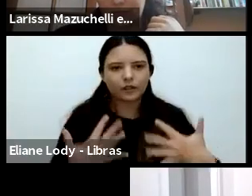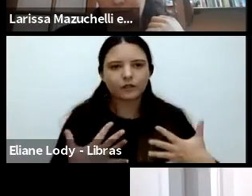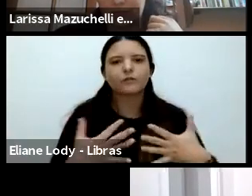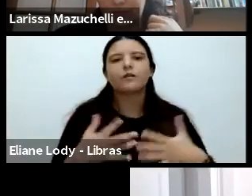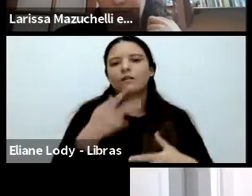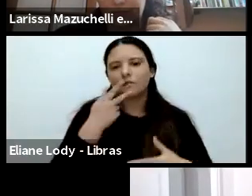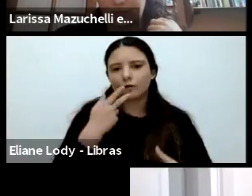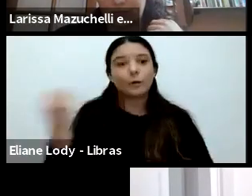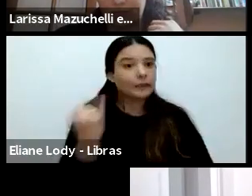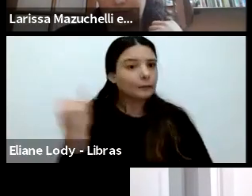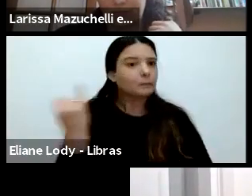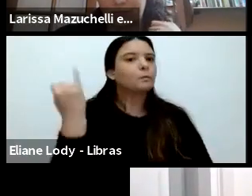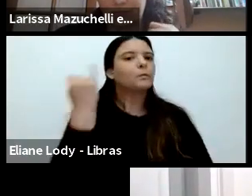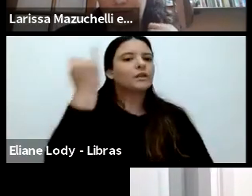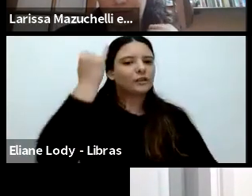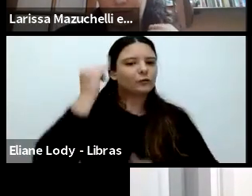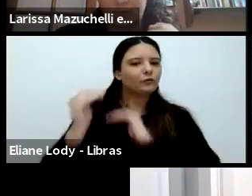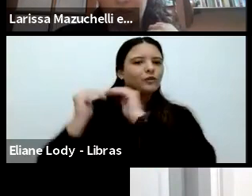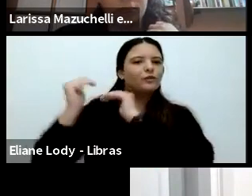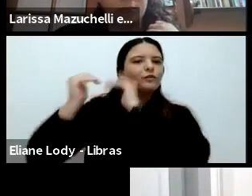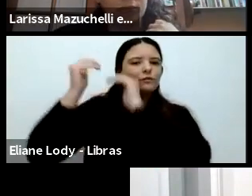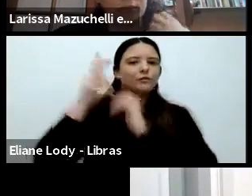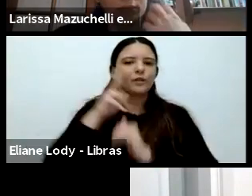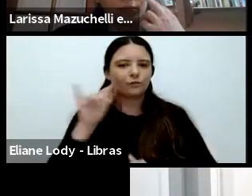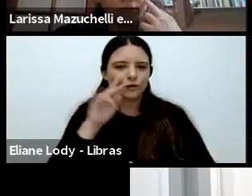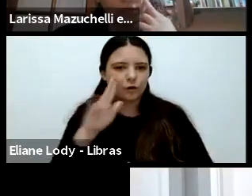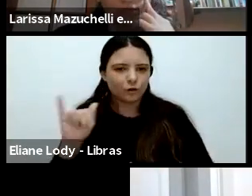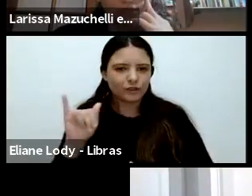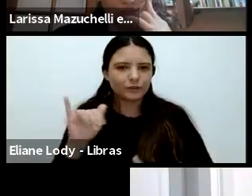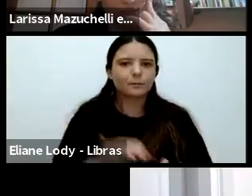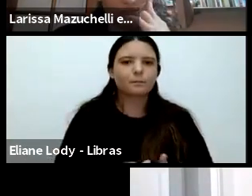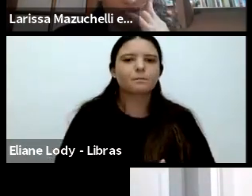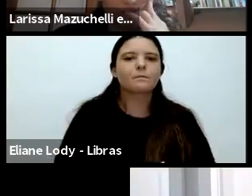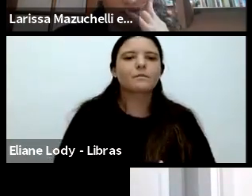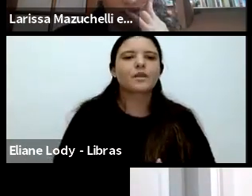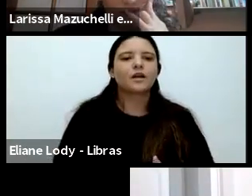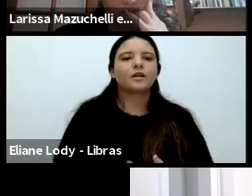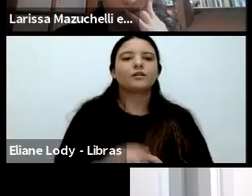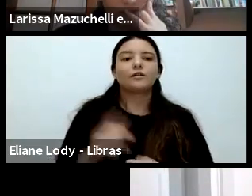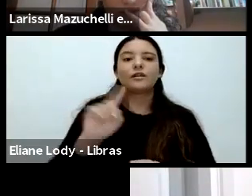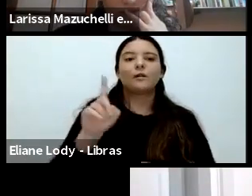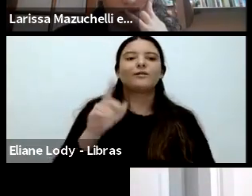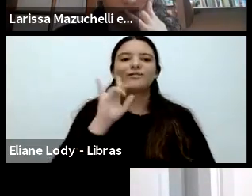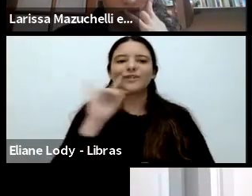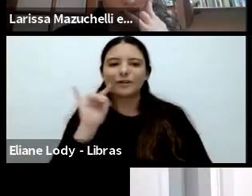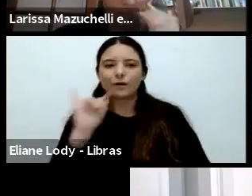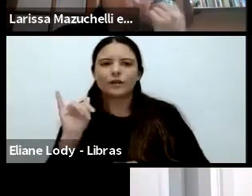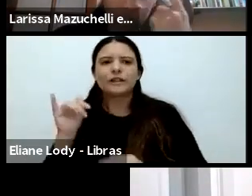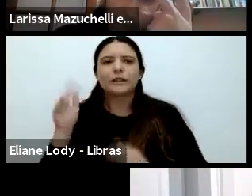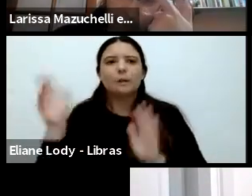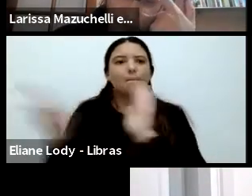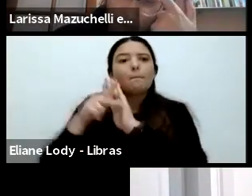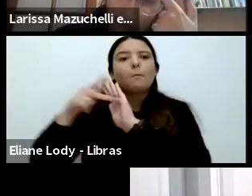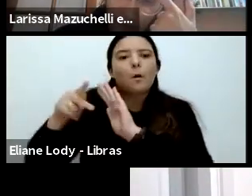importance of. regards keys, develop regards keys development. of the of these are not the God of these are not the Gods development but his ideas that